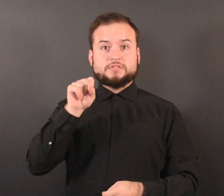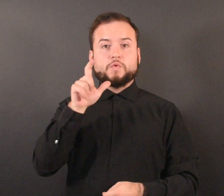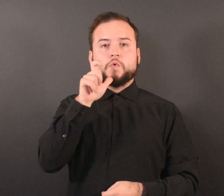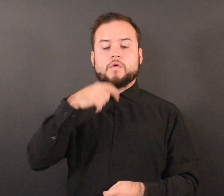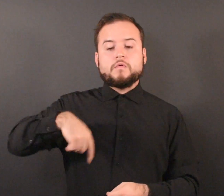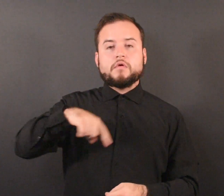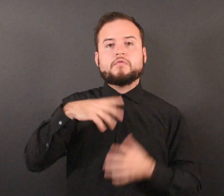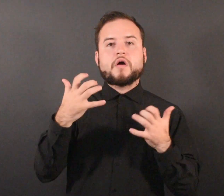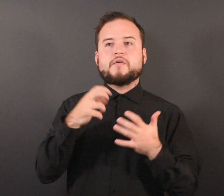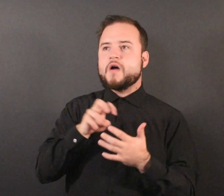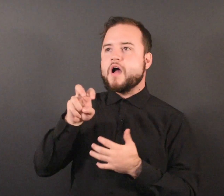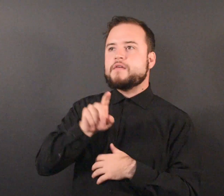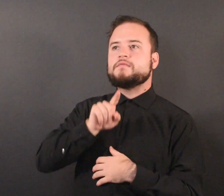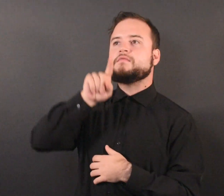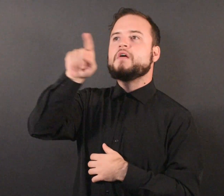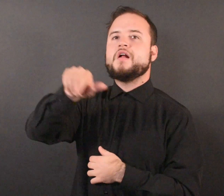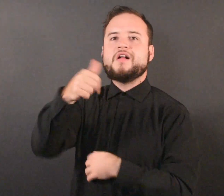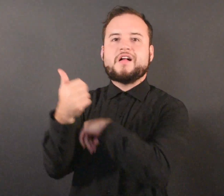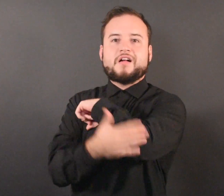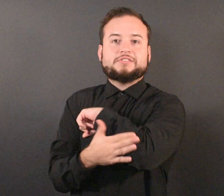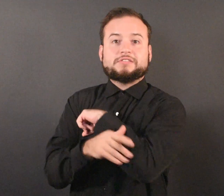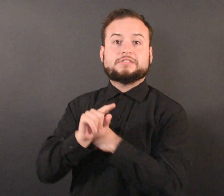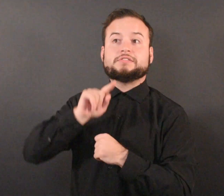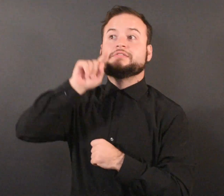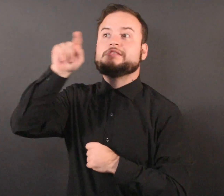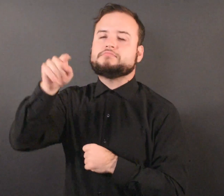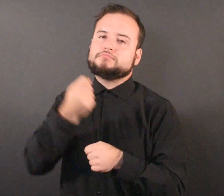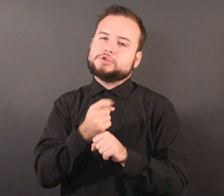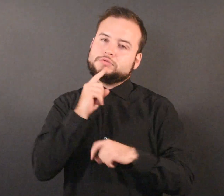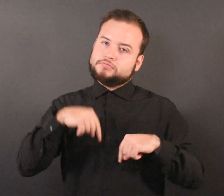to be vaccinated or have immunity against measles.